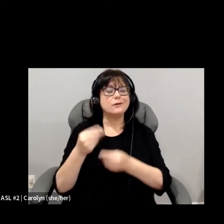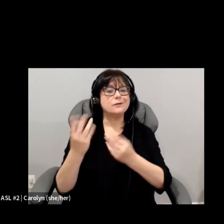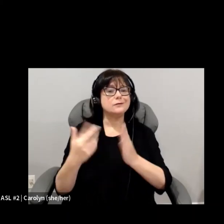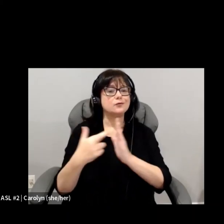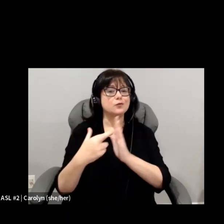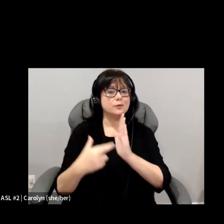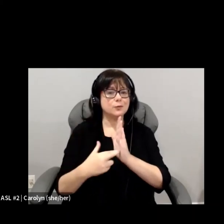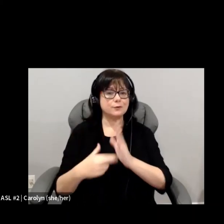LAURA.